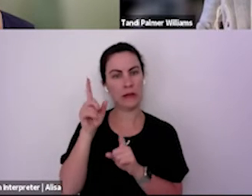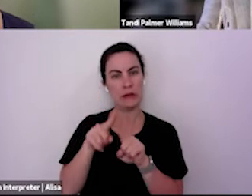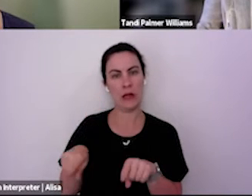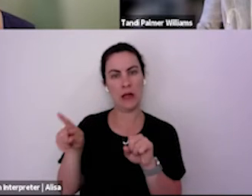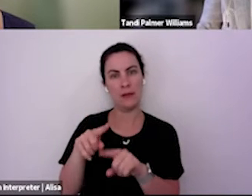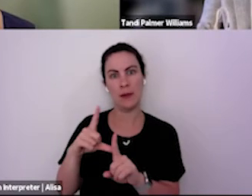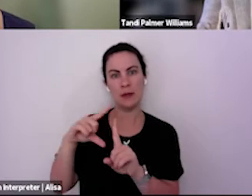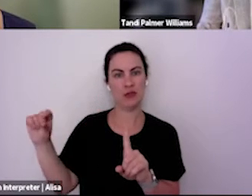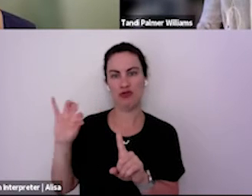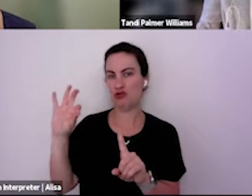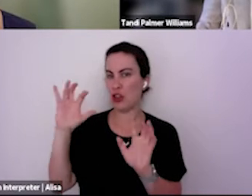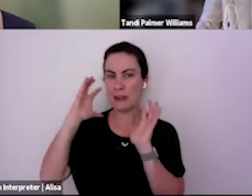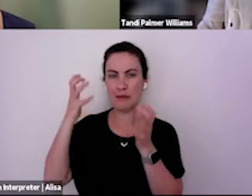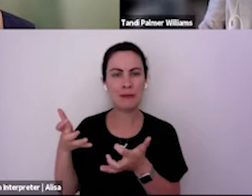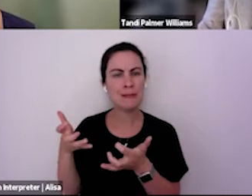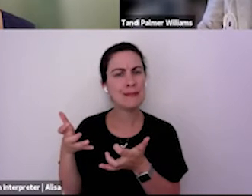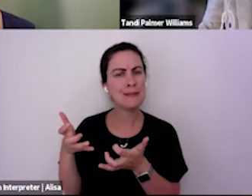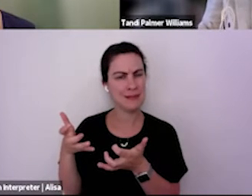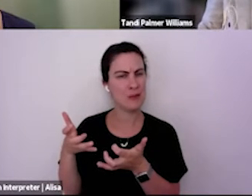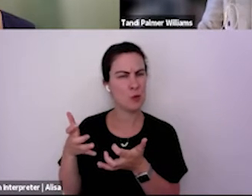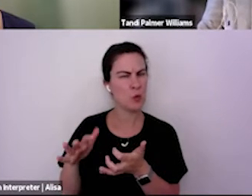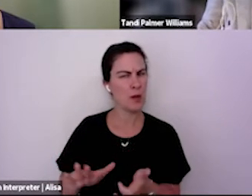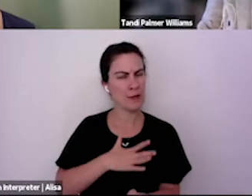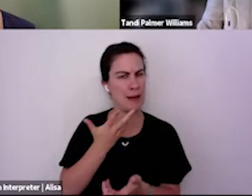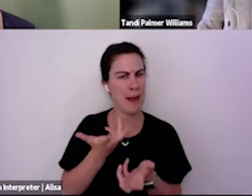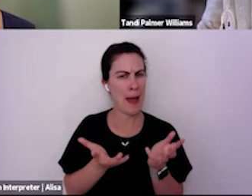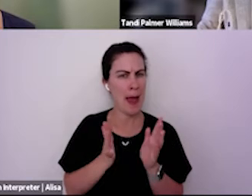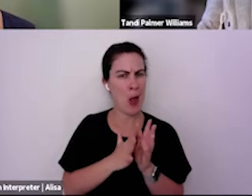I thing it's good to think about how can we be tagging these people in our database?